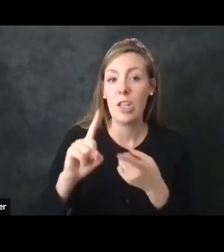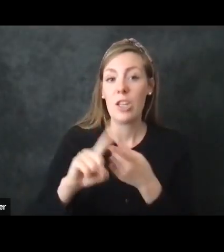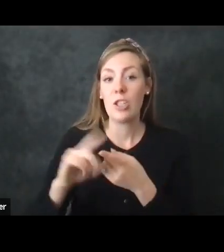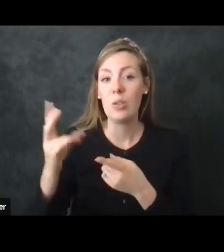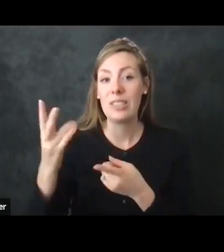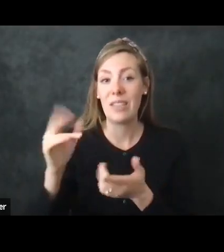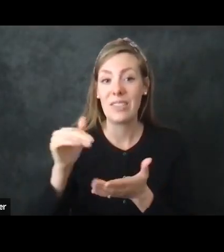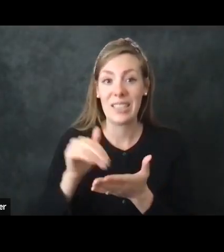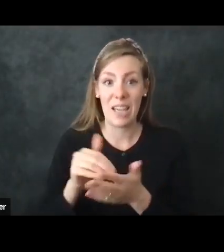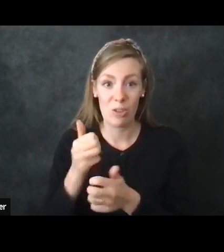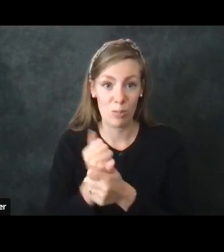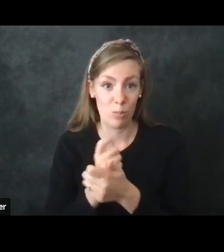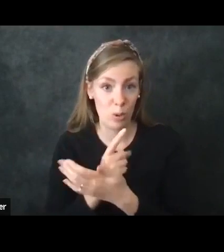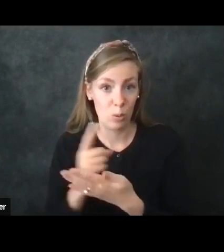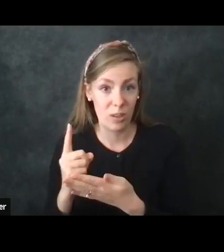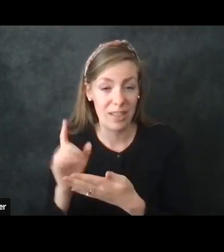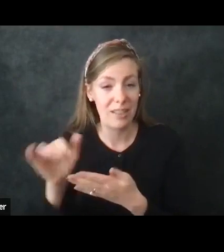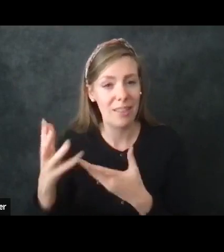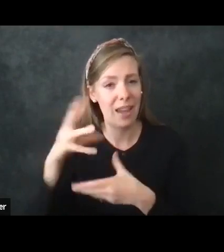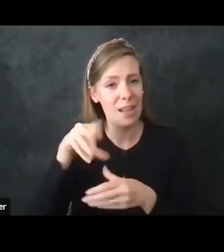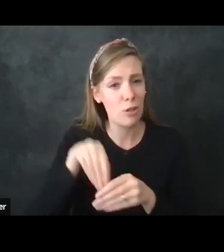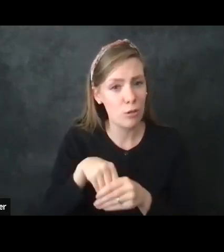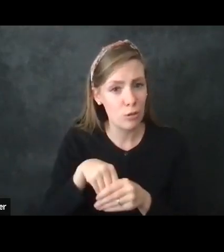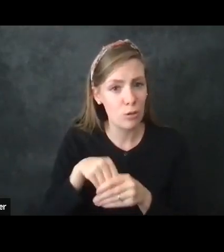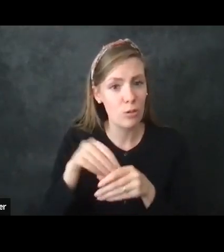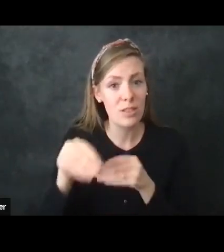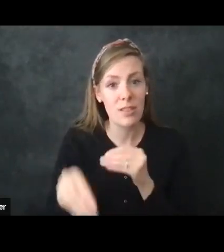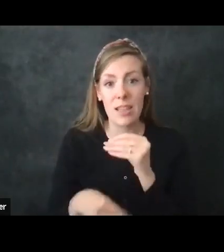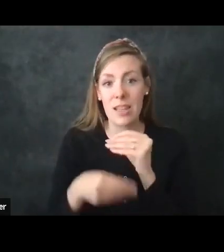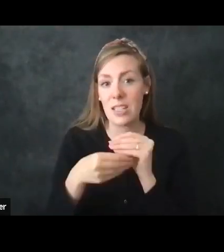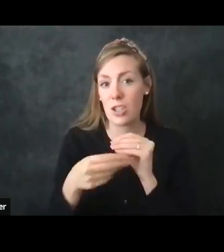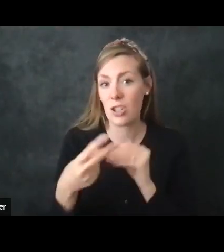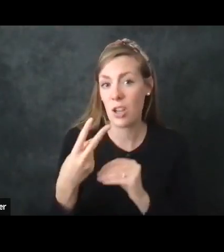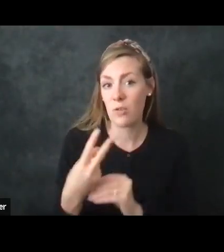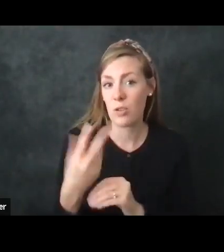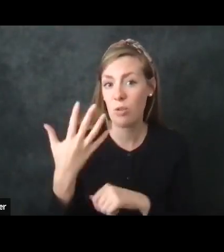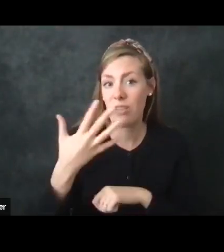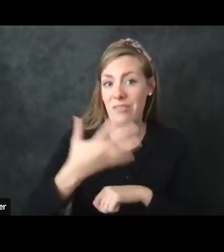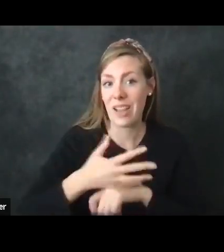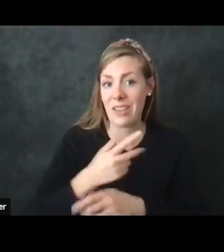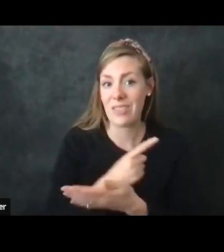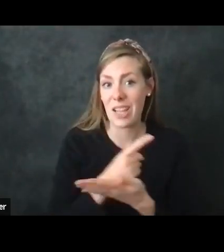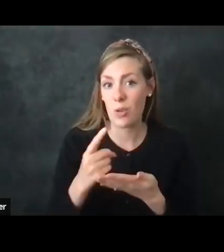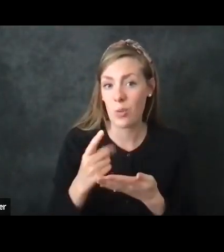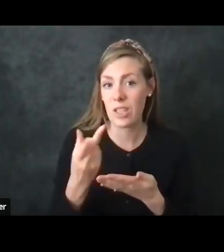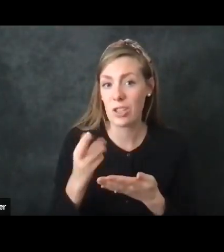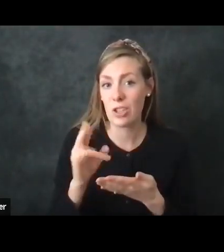This includes the addition of two five days a week period clinics at Bluebird